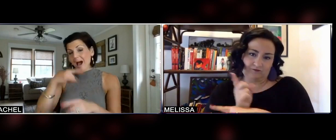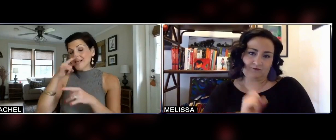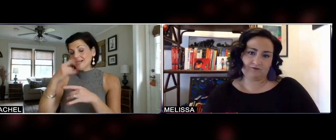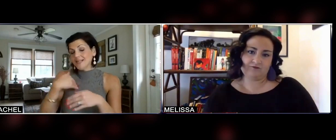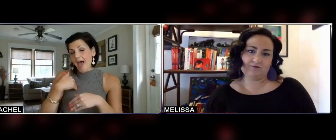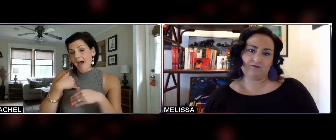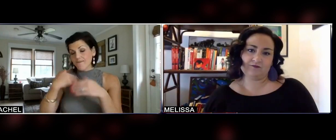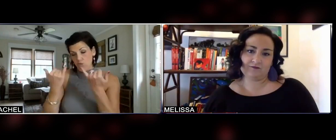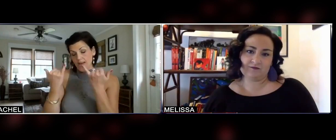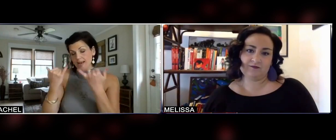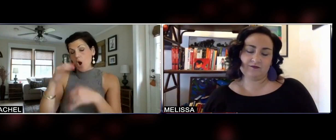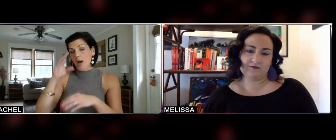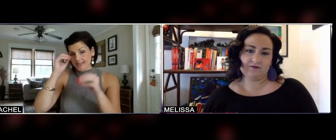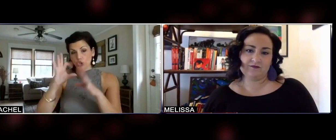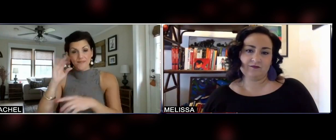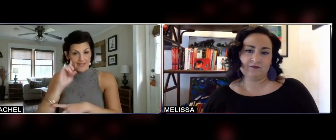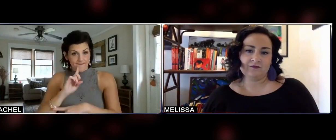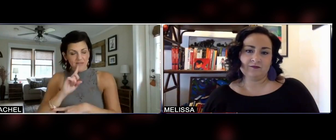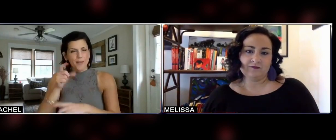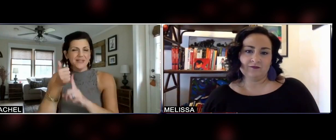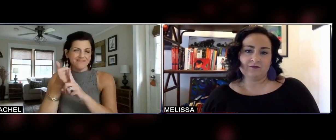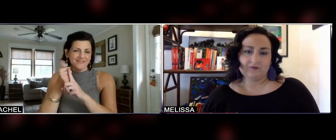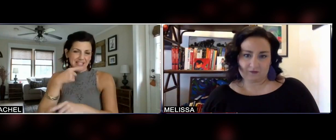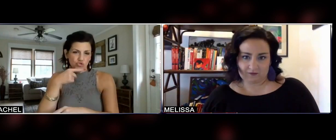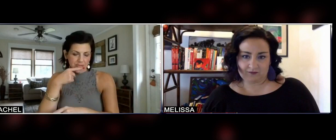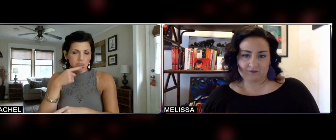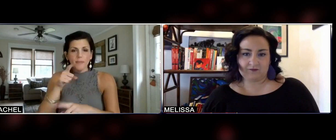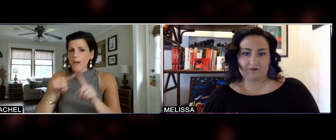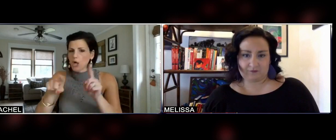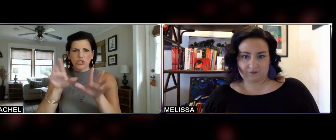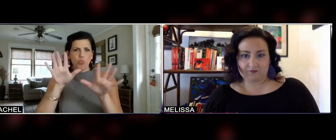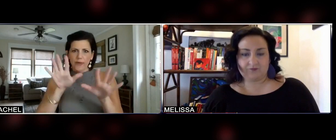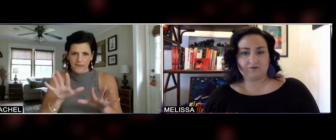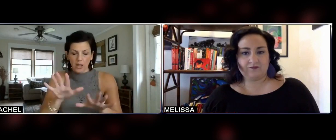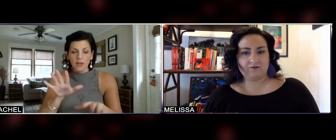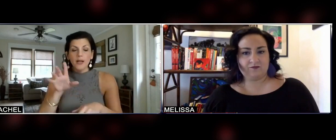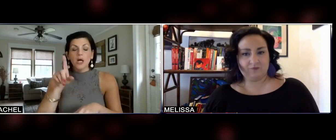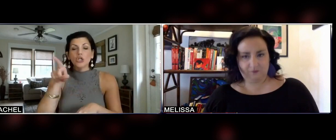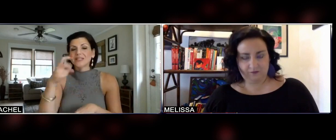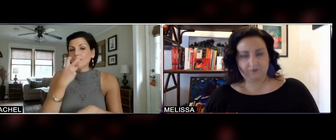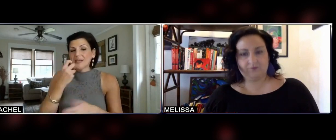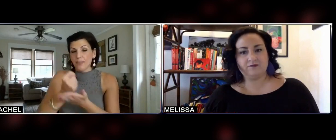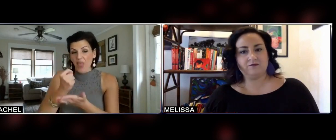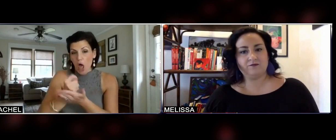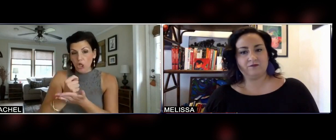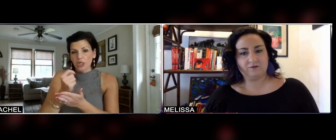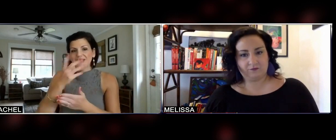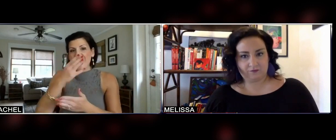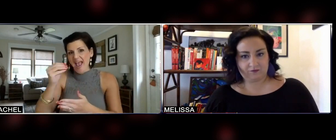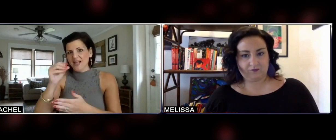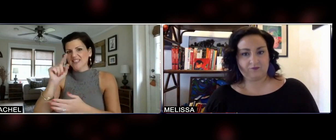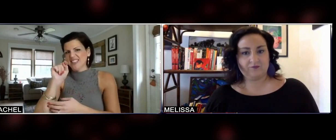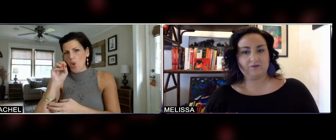Yes, right now my kids have a teacher for the Deaf - who is hearing, but still a wonderful teacher! She's a speech therapist as well as a T.O.D.